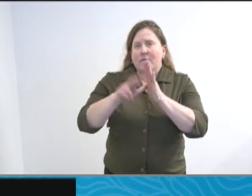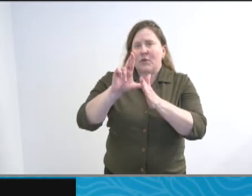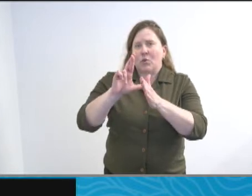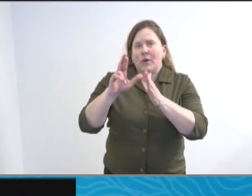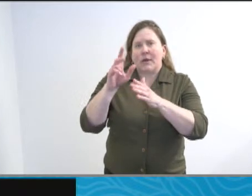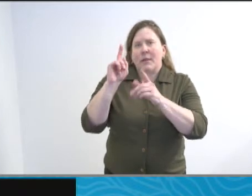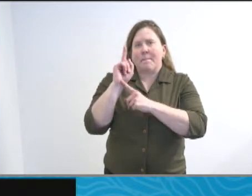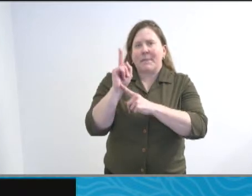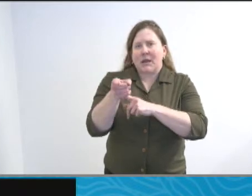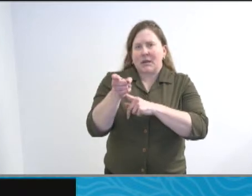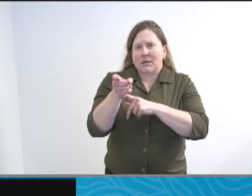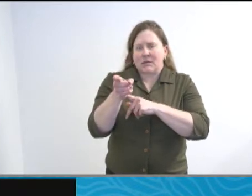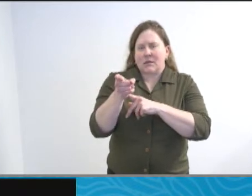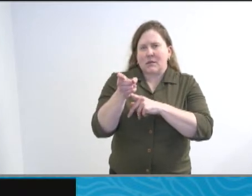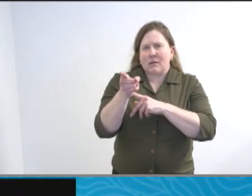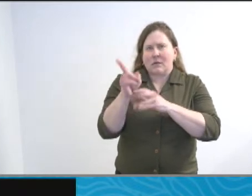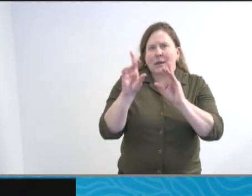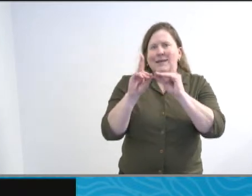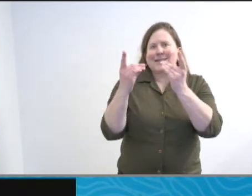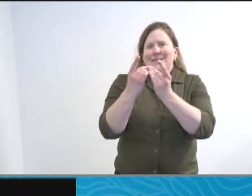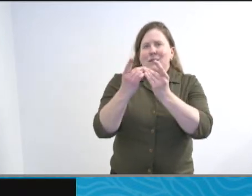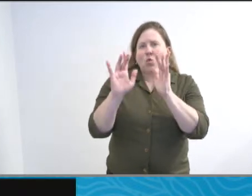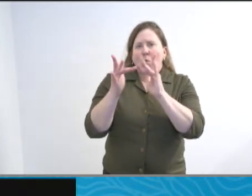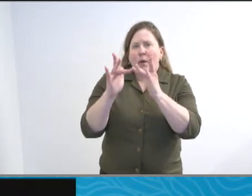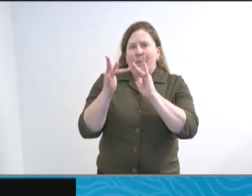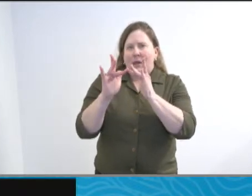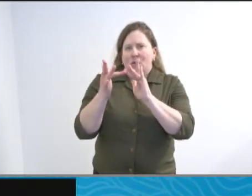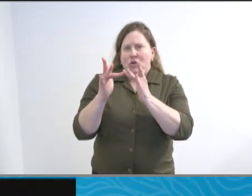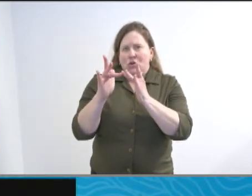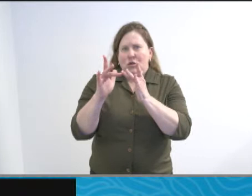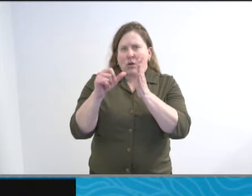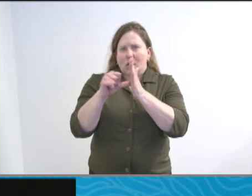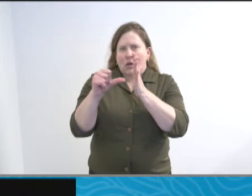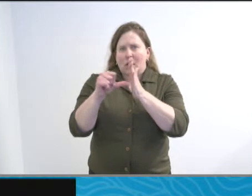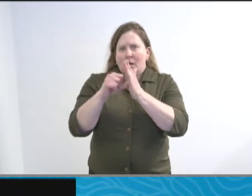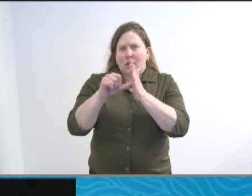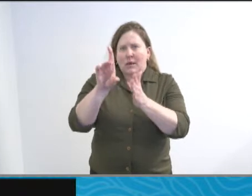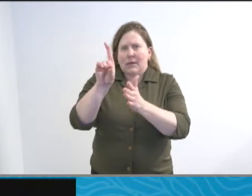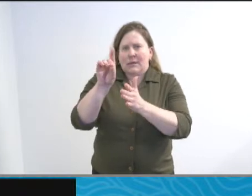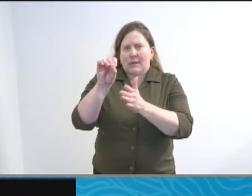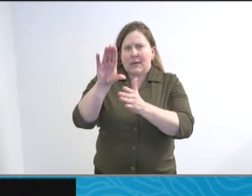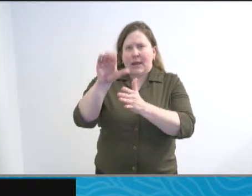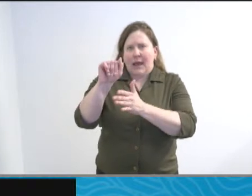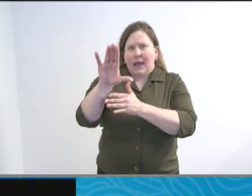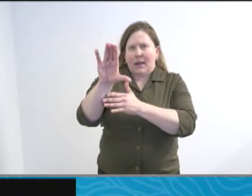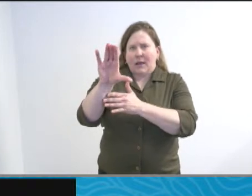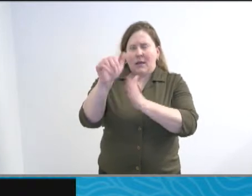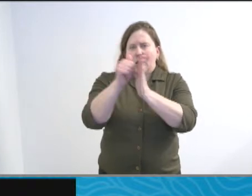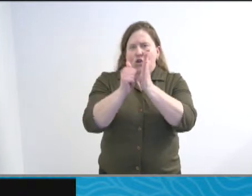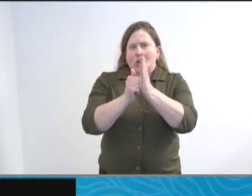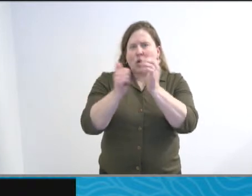If you go to our district webpage and you do look under DCAC, the agenda is there with a link